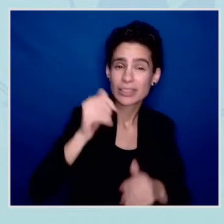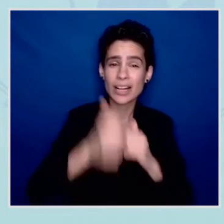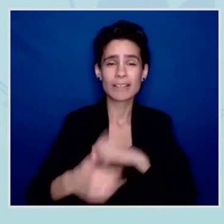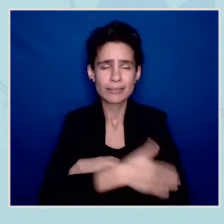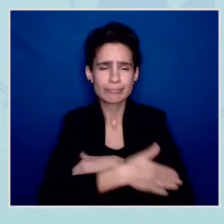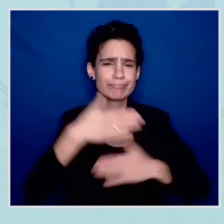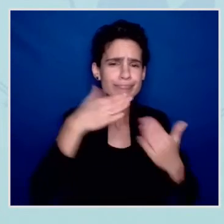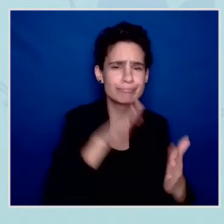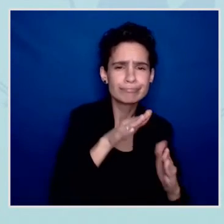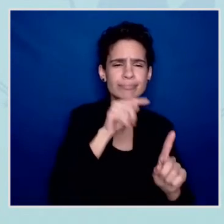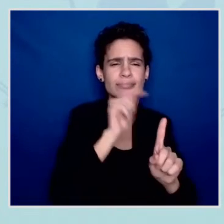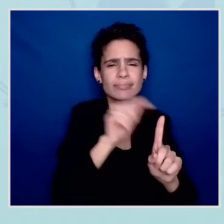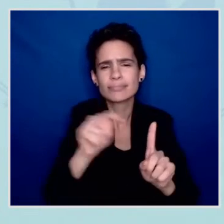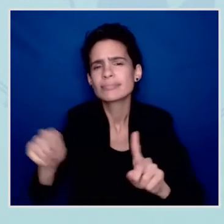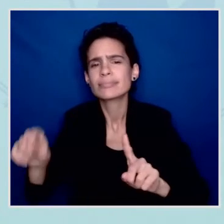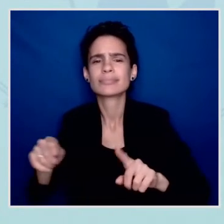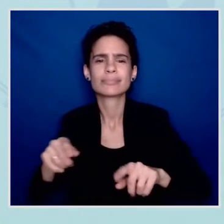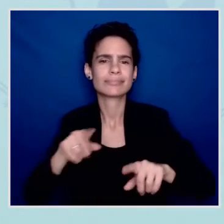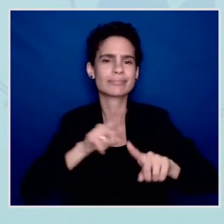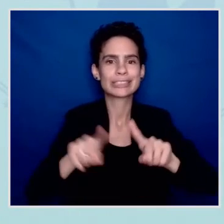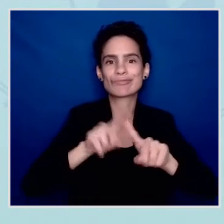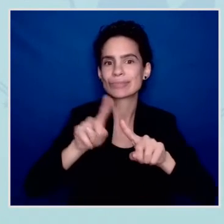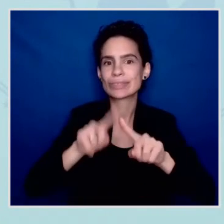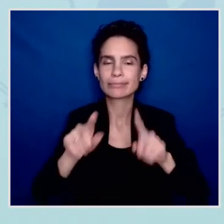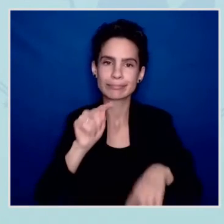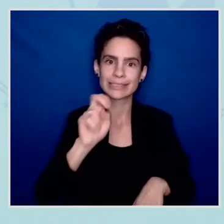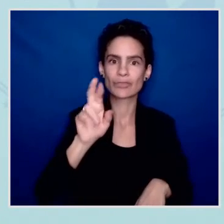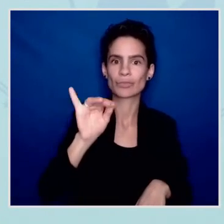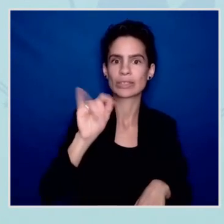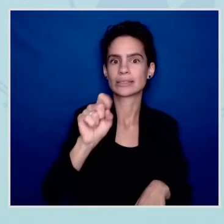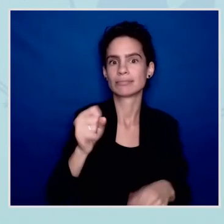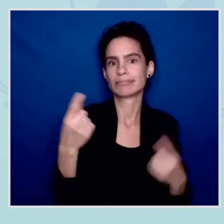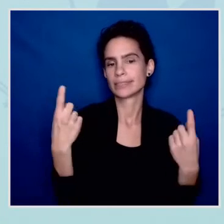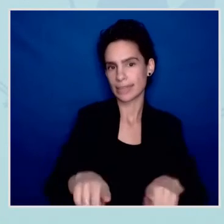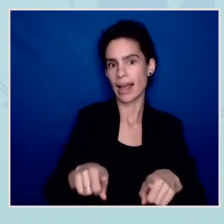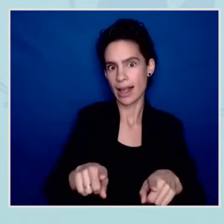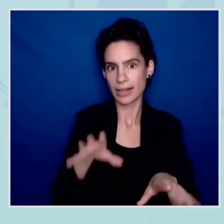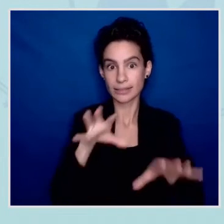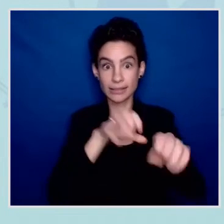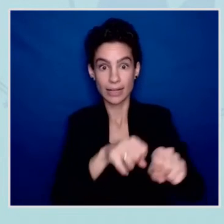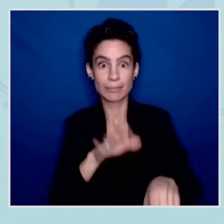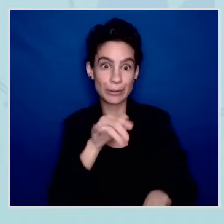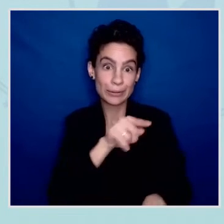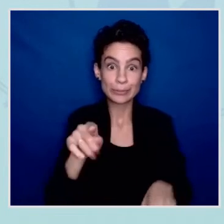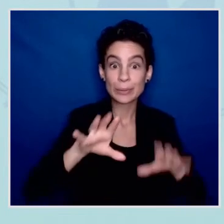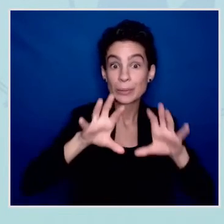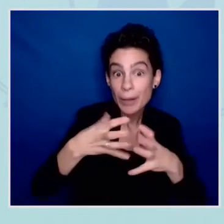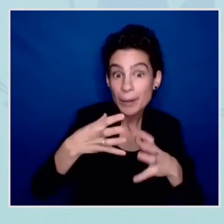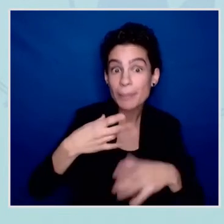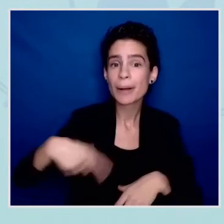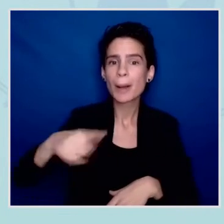THAT SOMETHING LIKE THIS COULD NEVER HAPPEN AGAIN. AND THE DIFFERENCE THIS TIME IS, EVERY NATION HAS DEALT, EVERY